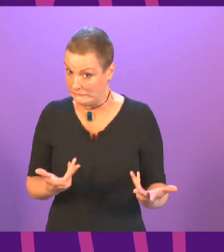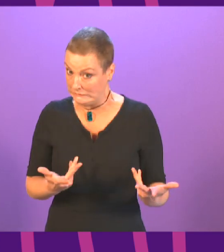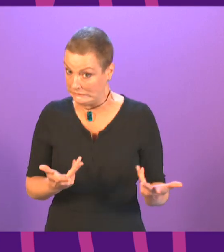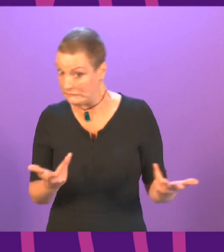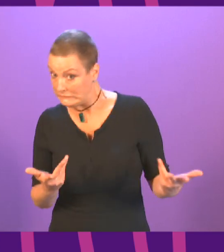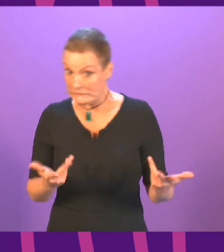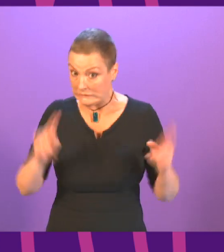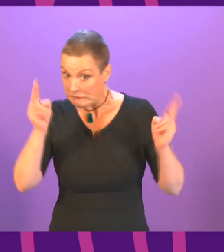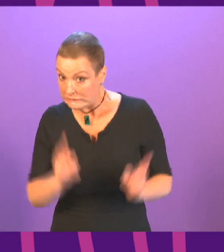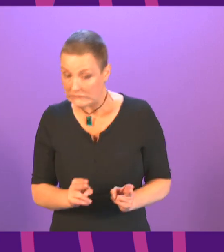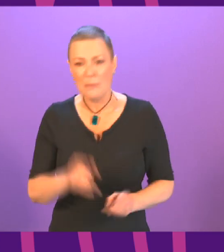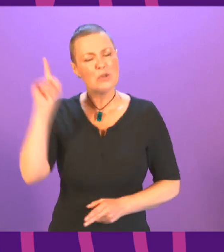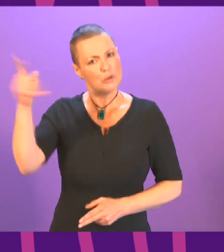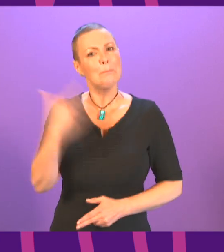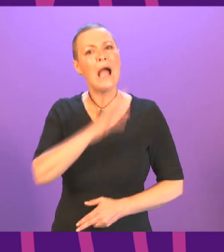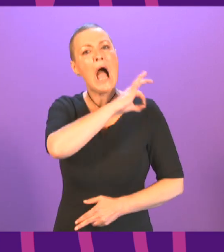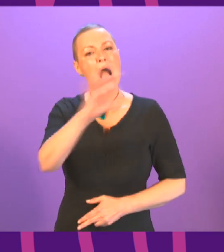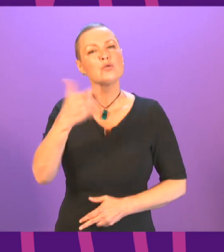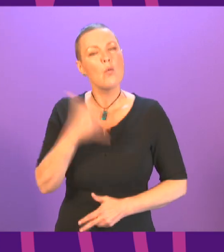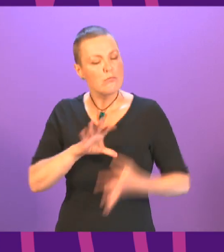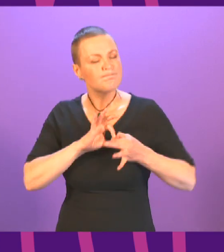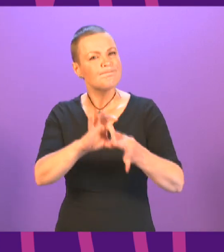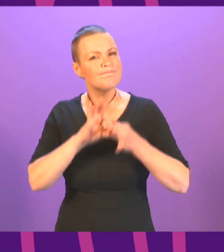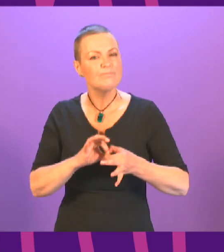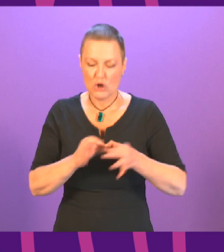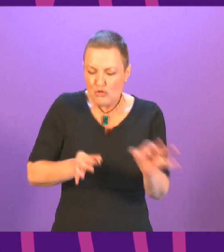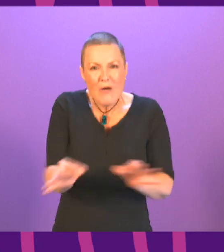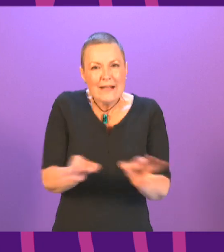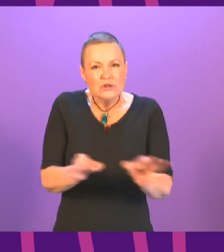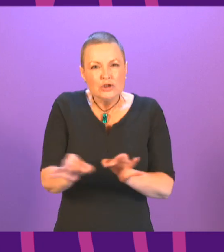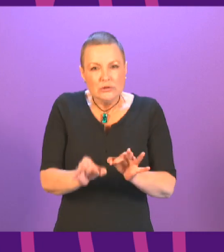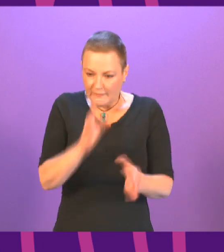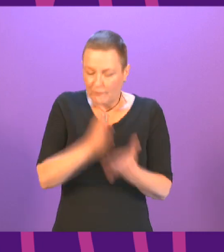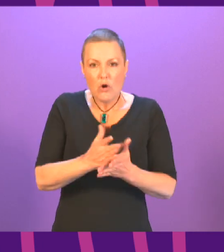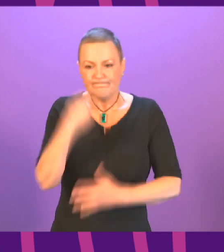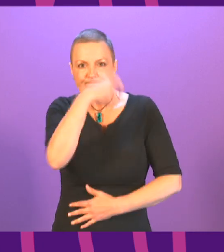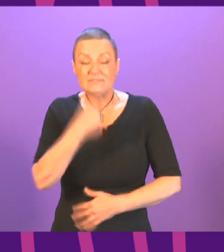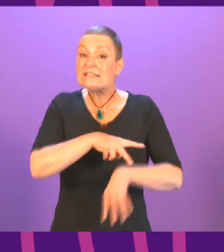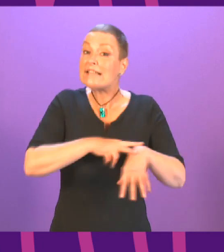has also called for a coherent strategy for testing staff and hospital patients.